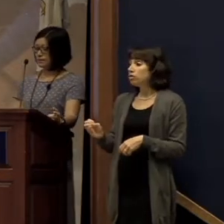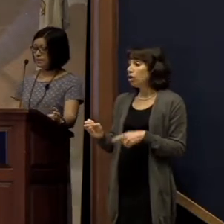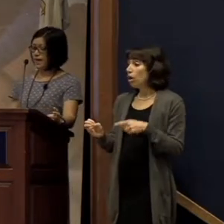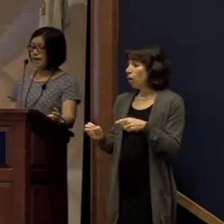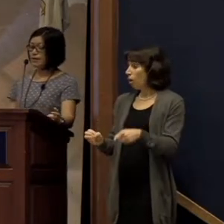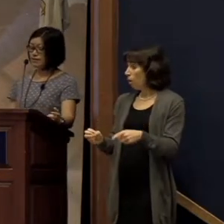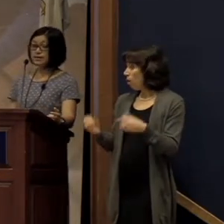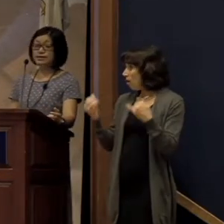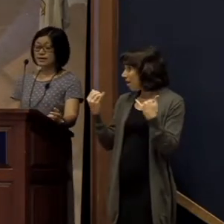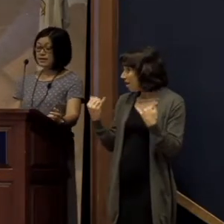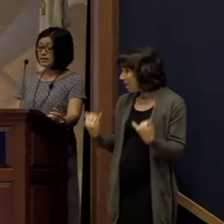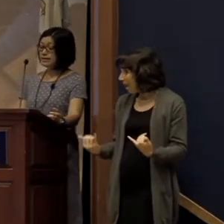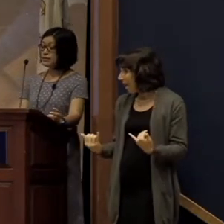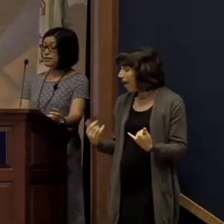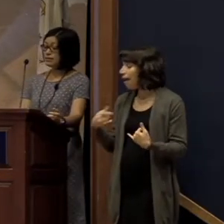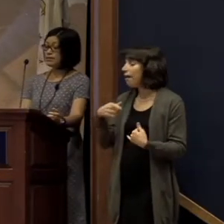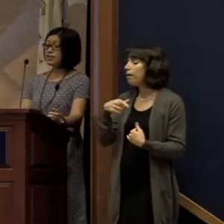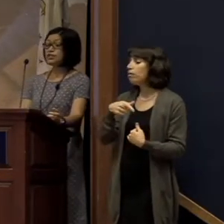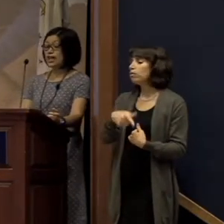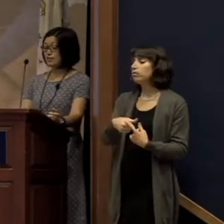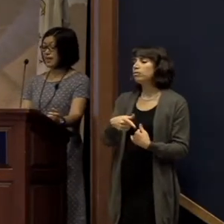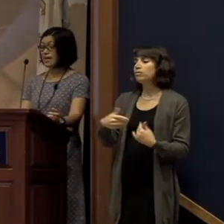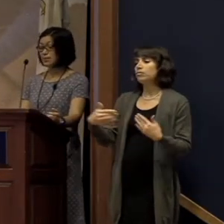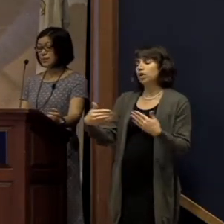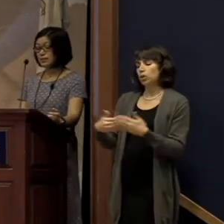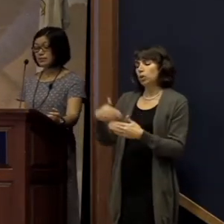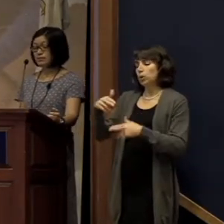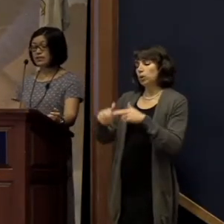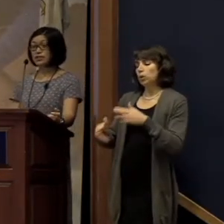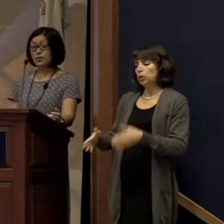However, the new building is shared with the headquarters of a religious organization